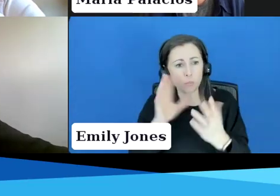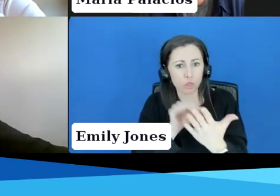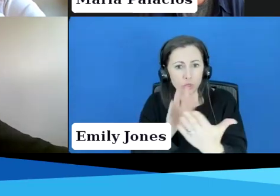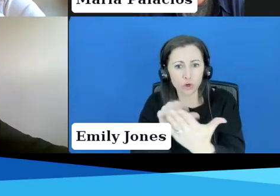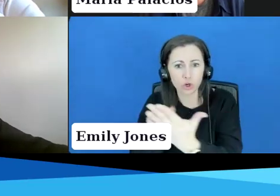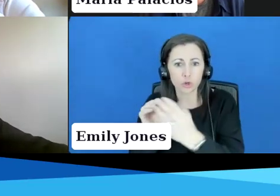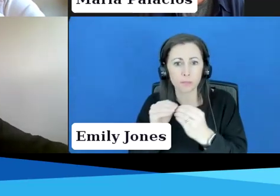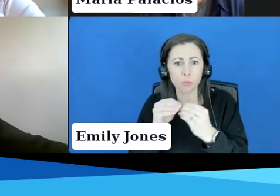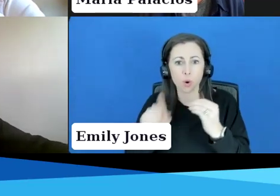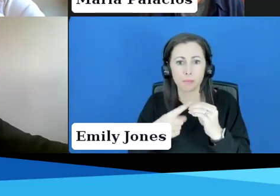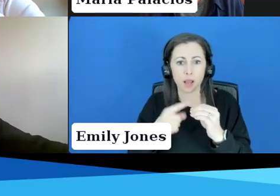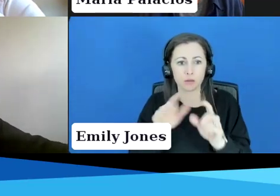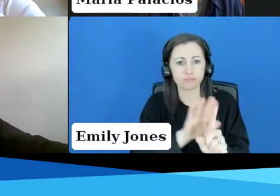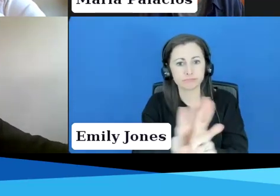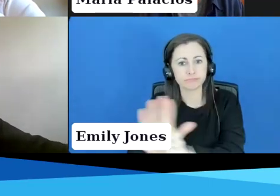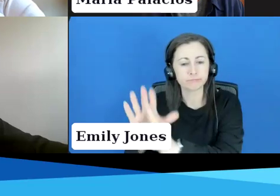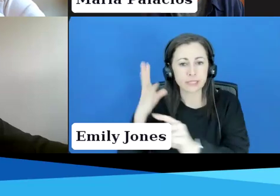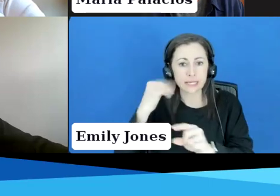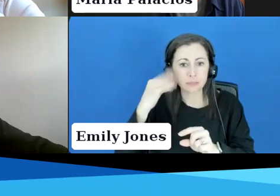that otherwise we would not have a chance to know about.